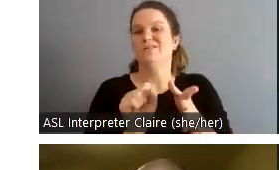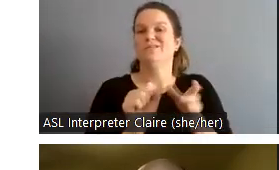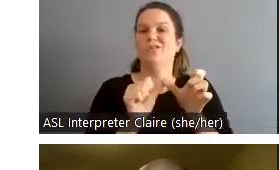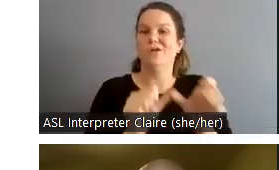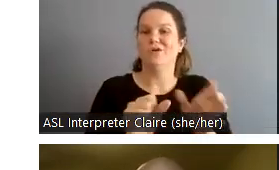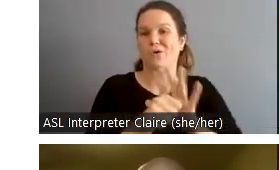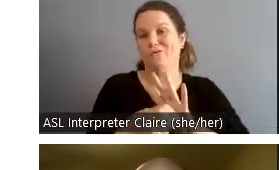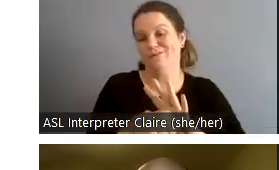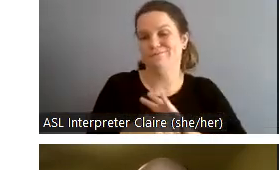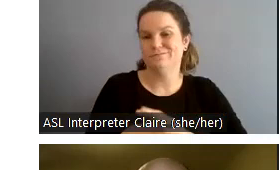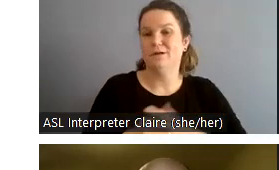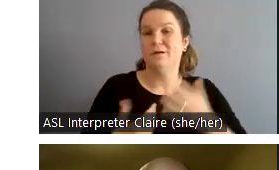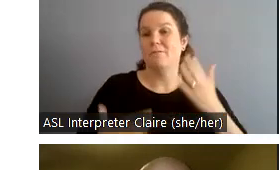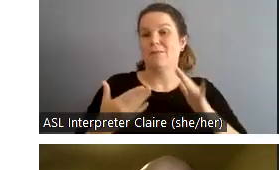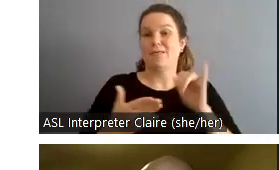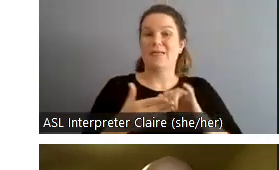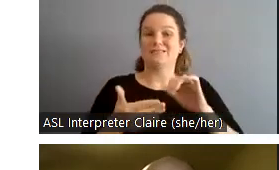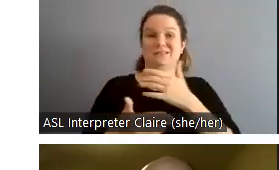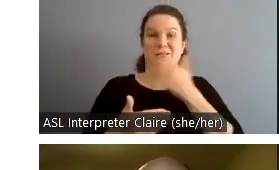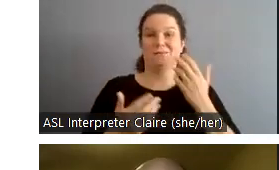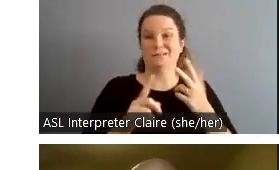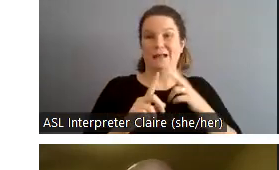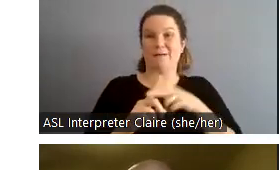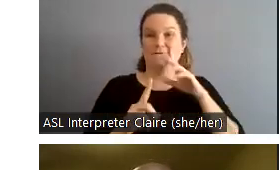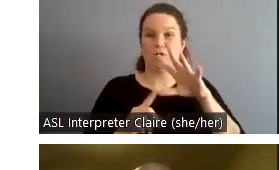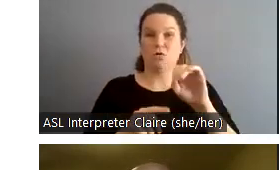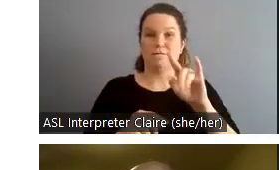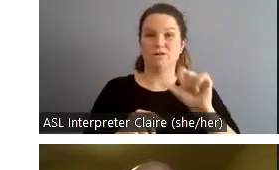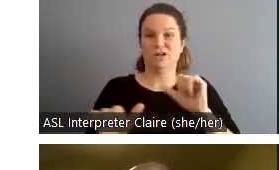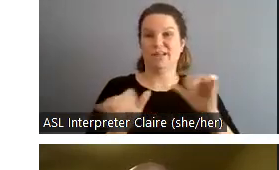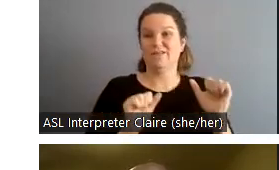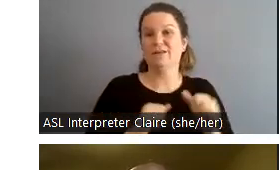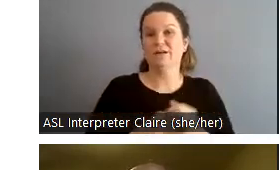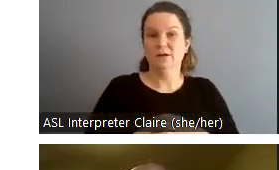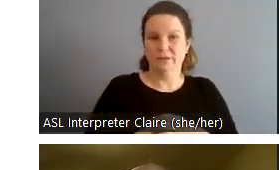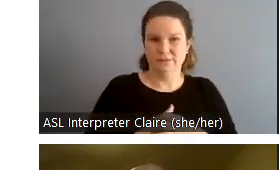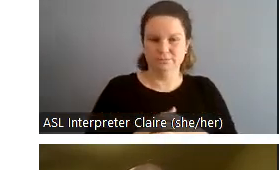or how you need to take your OFLA leave.